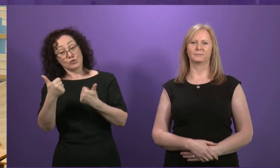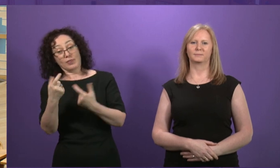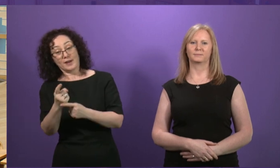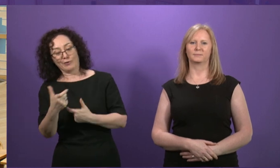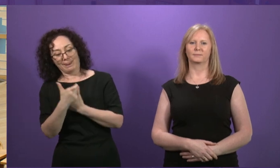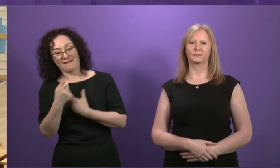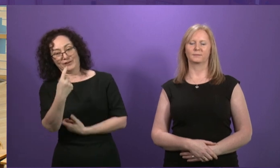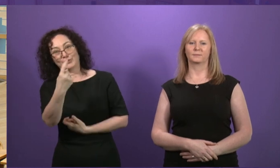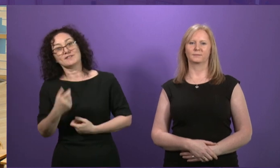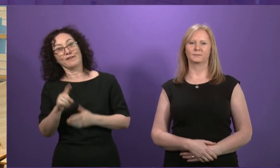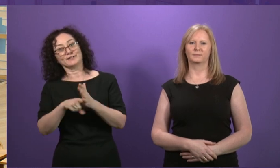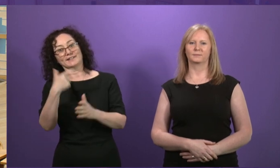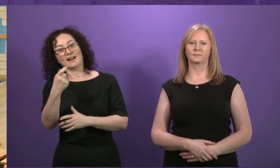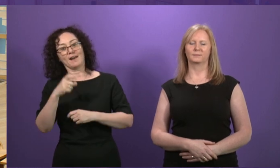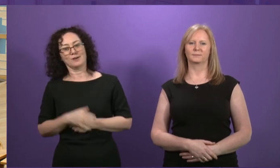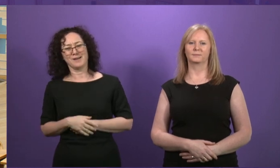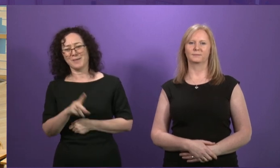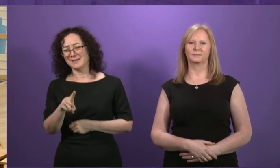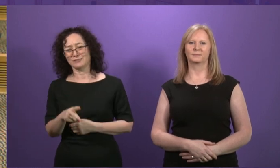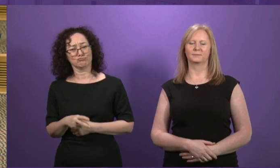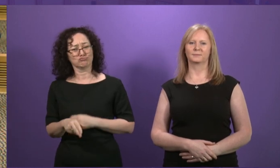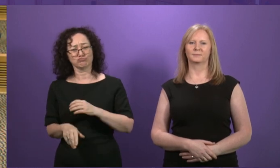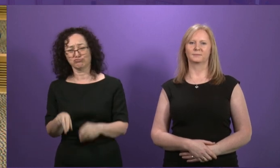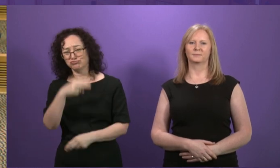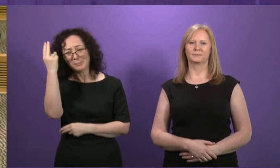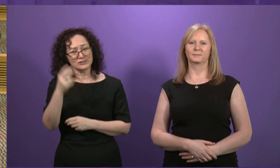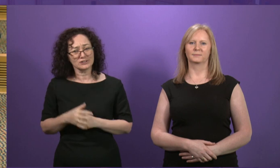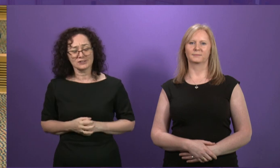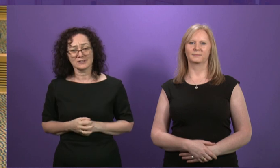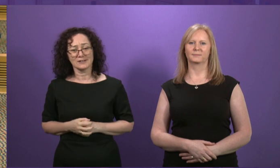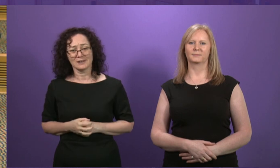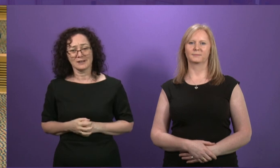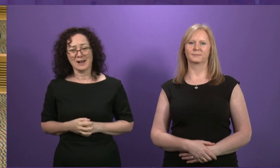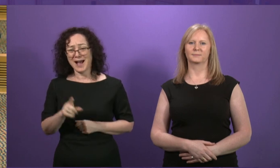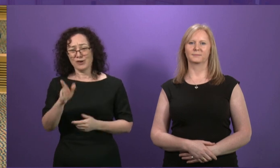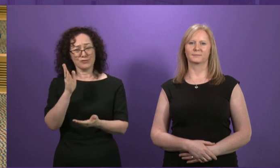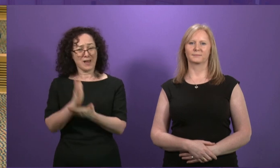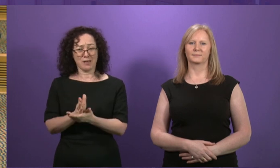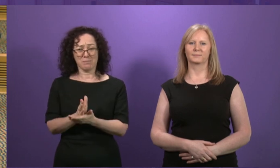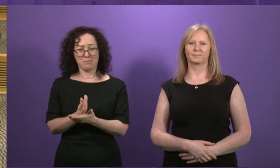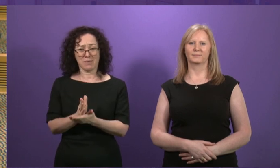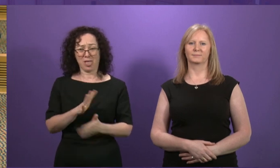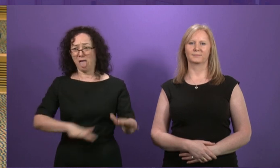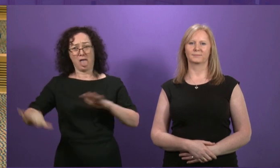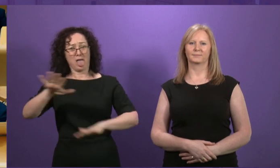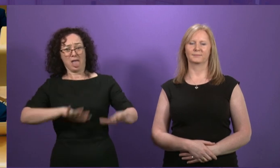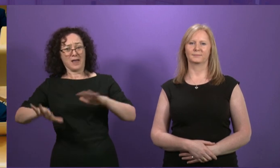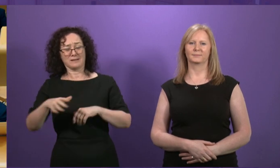so utterly ridiculous. I was going to say that he had lost the plot, but I am not sure that he ever had the plot in the first place.